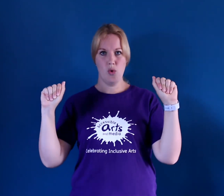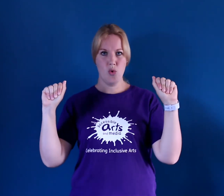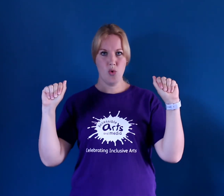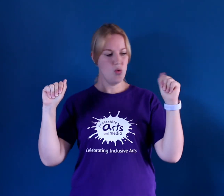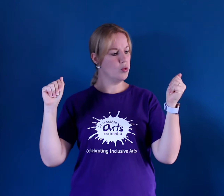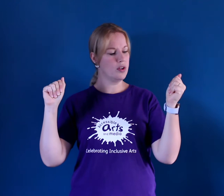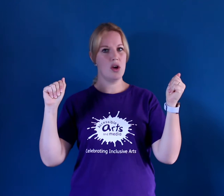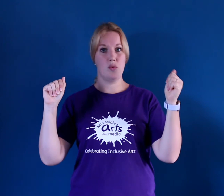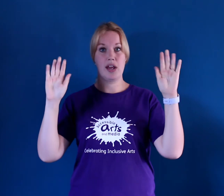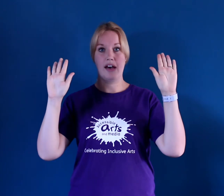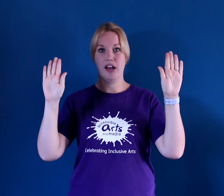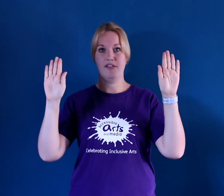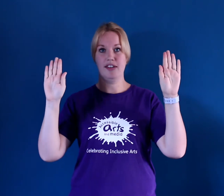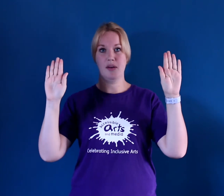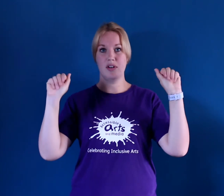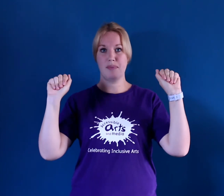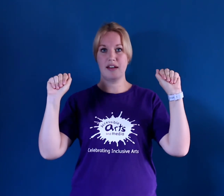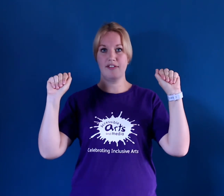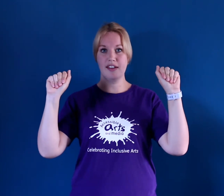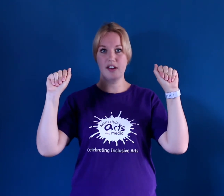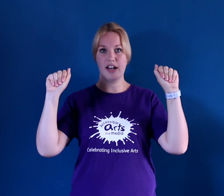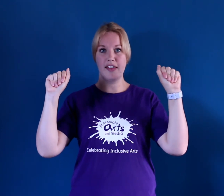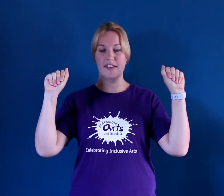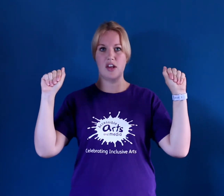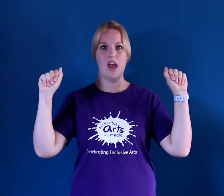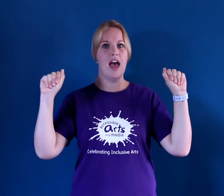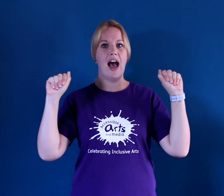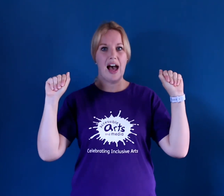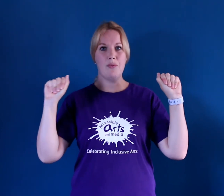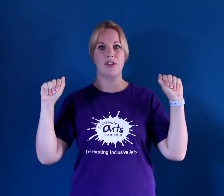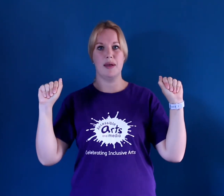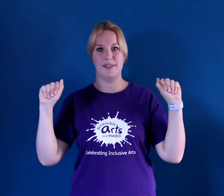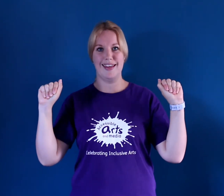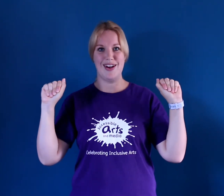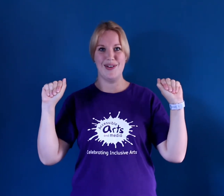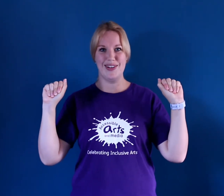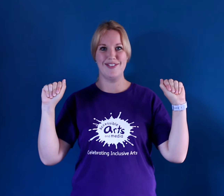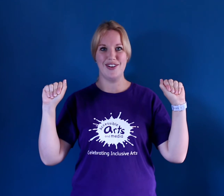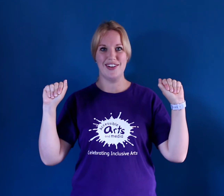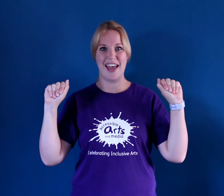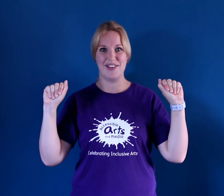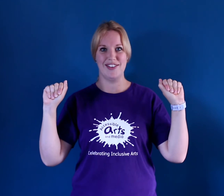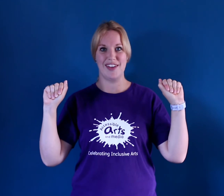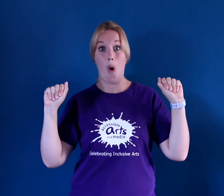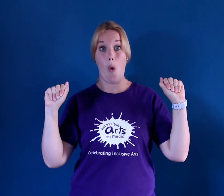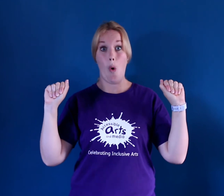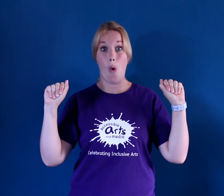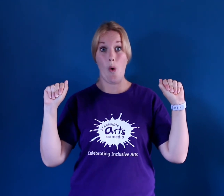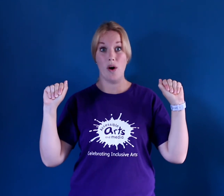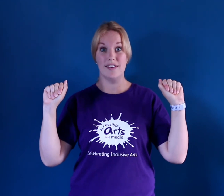Ooo so we have our flat and then we just bend our fingers over like that. I want to be able to see all of your nails.